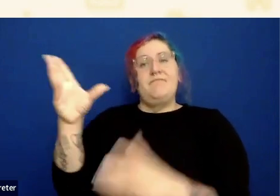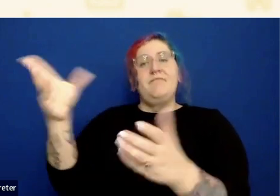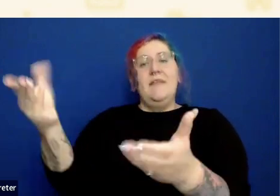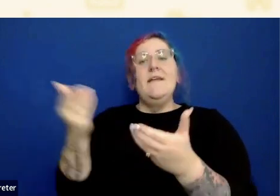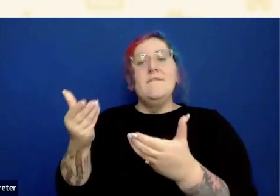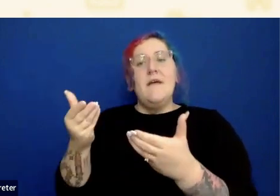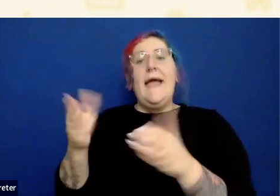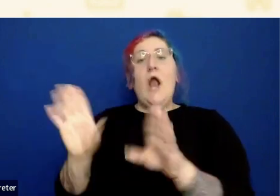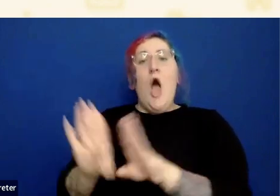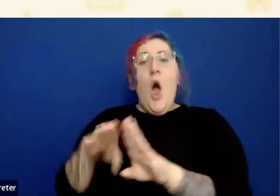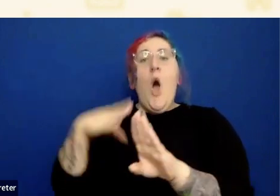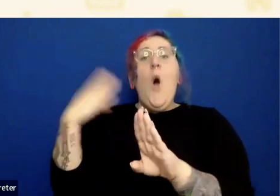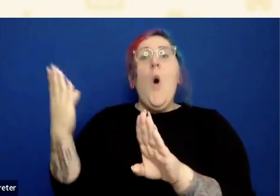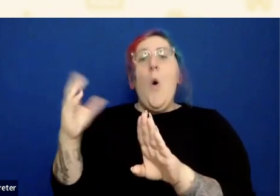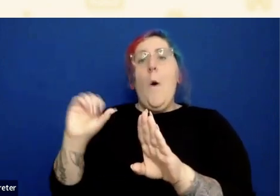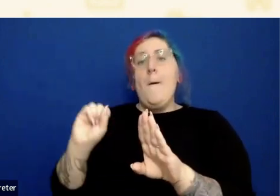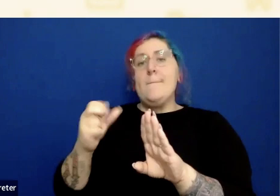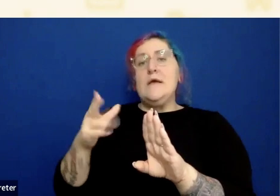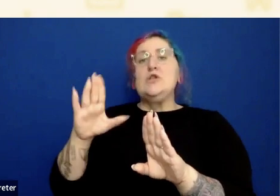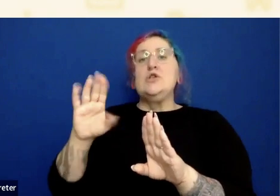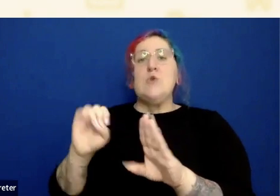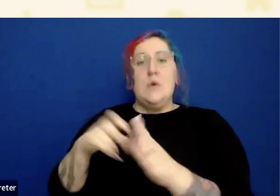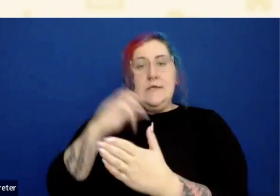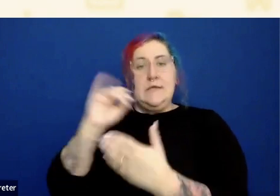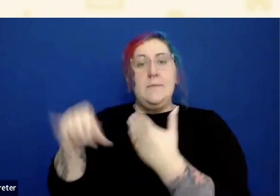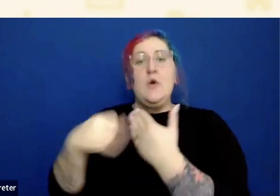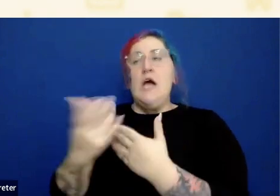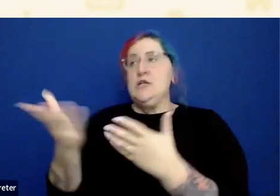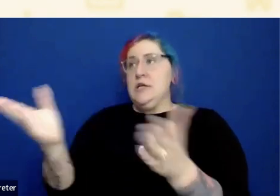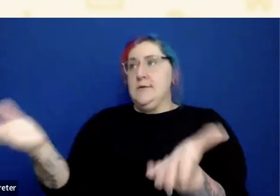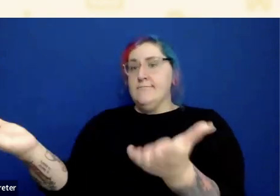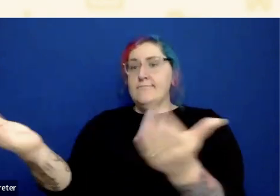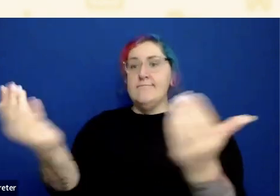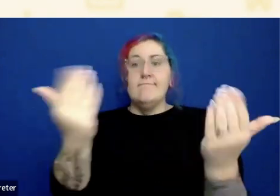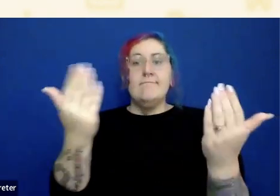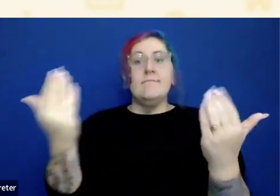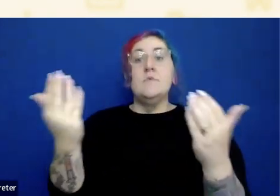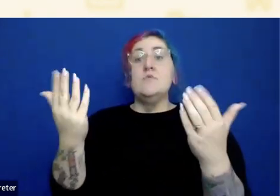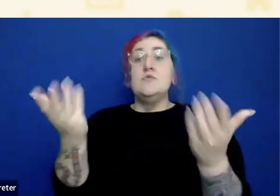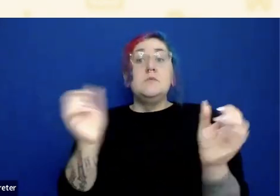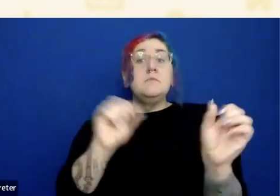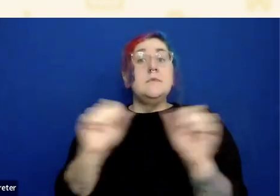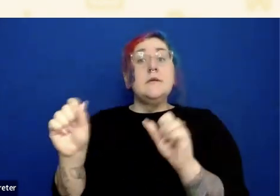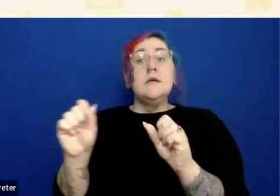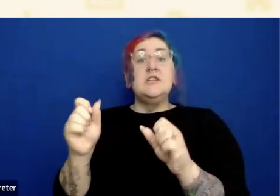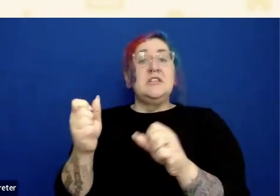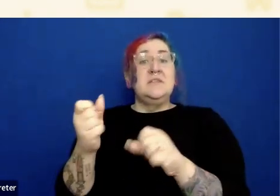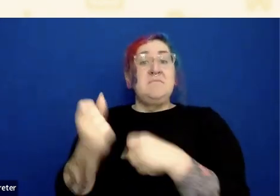including WordPress, to potentially spend a year taking the GAAD Pledge.